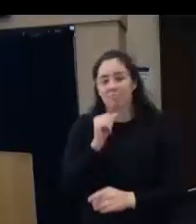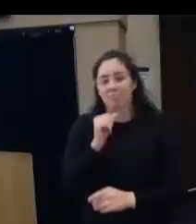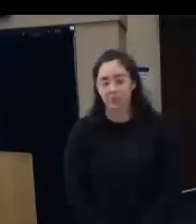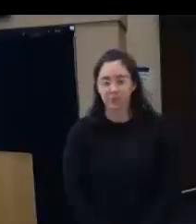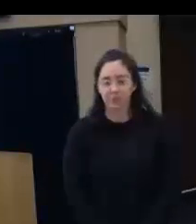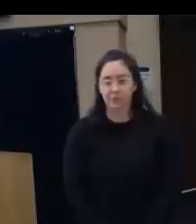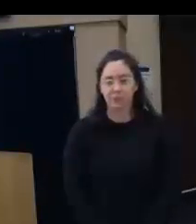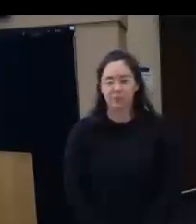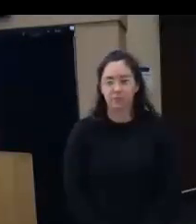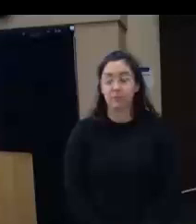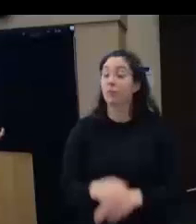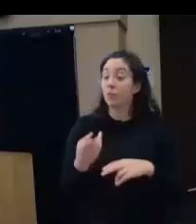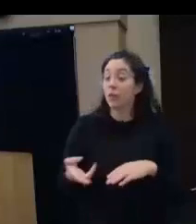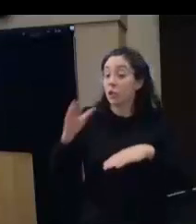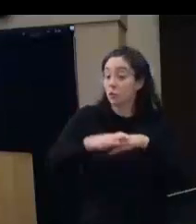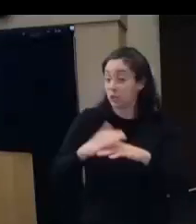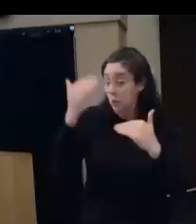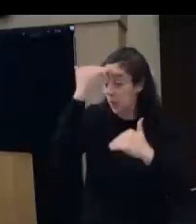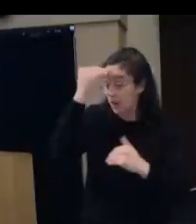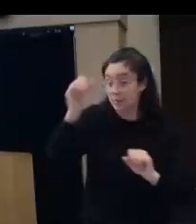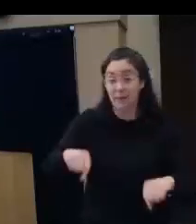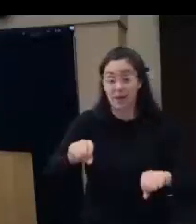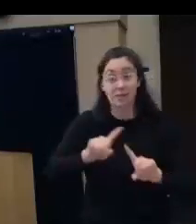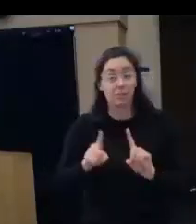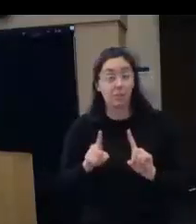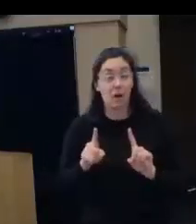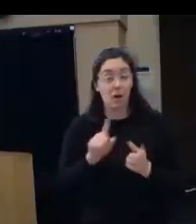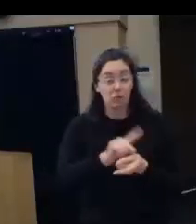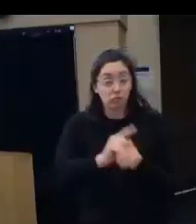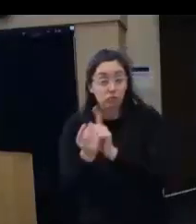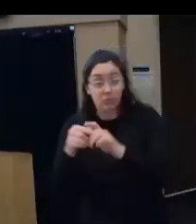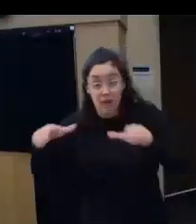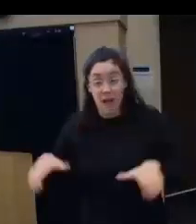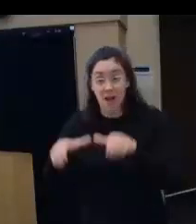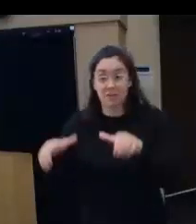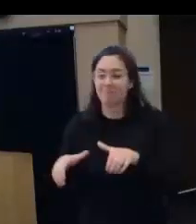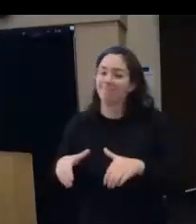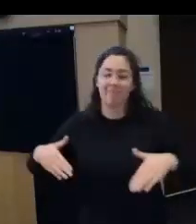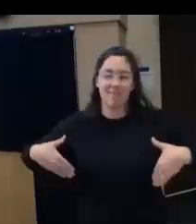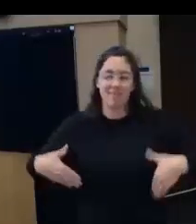um we have increased awareness but we have not certainly translated that into action just yet